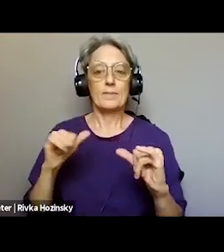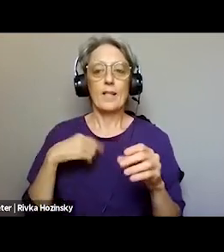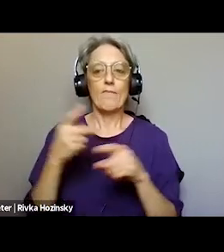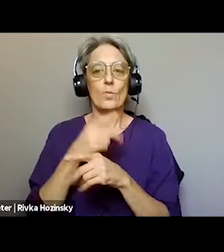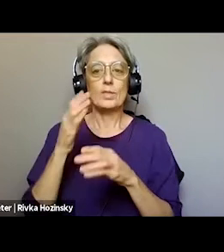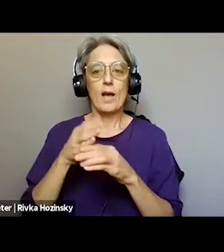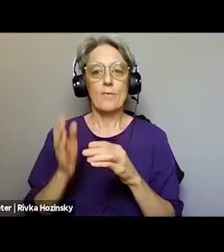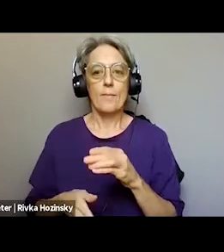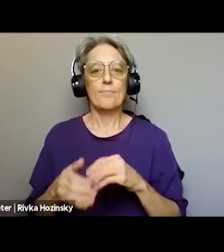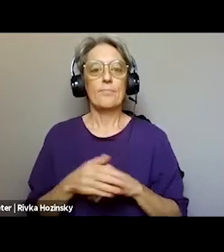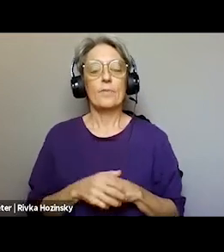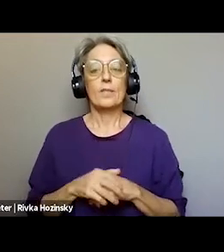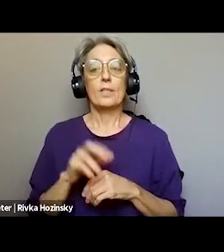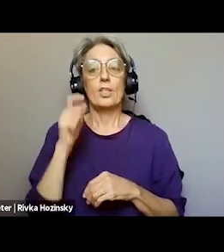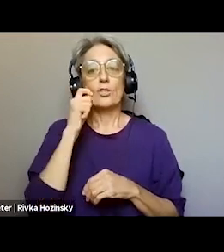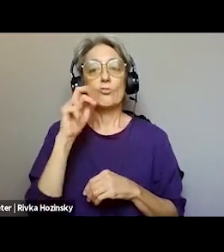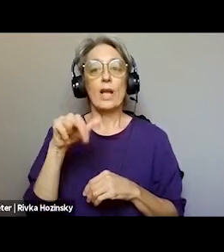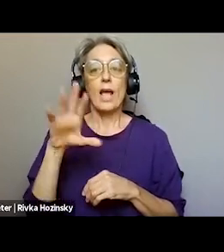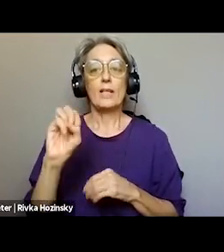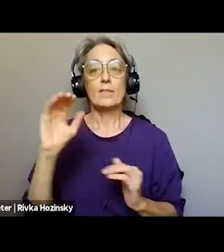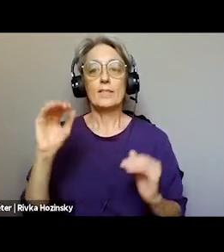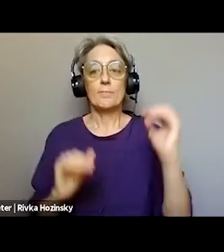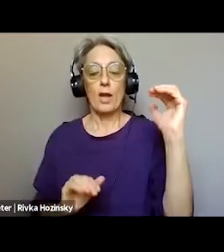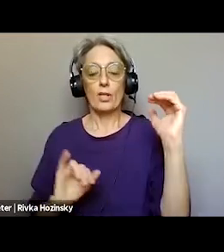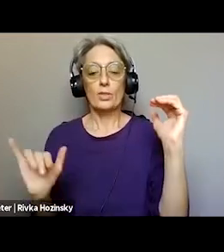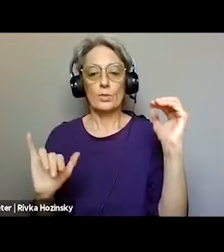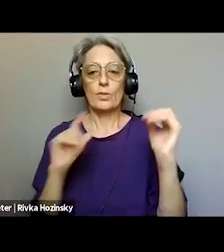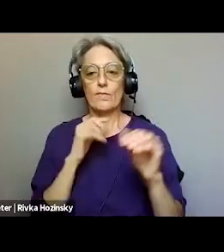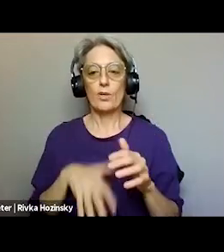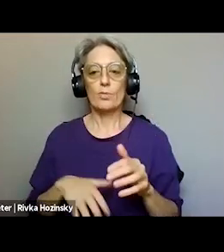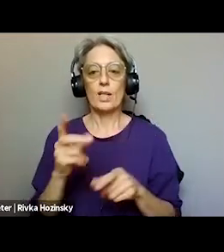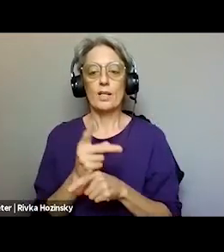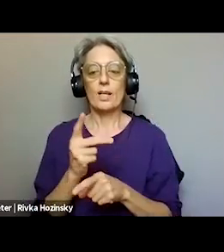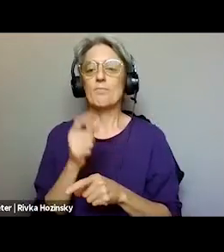We see racial disparity in prenatal care. This is outside of disability but in the US biracial group